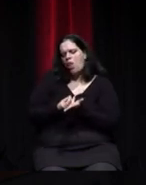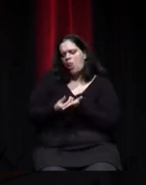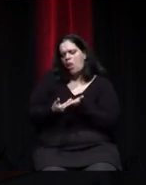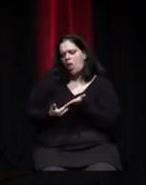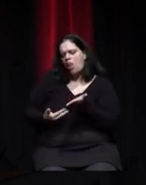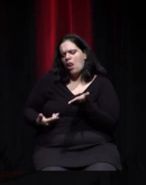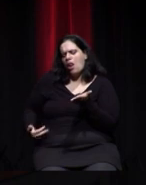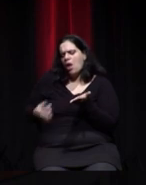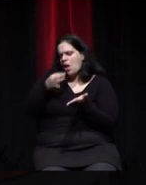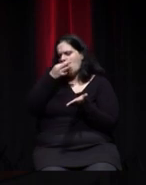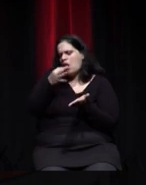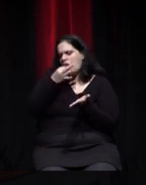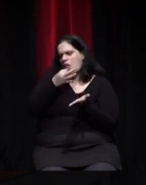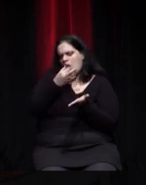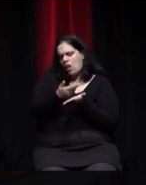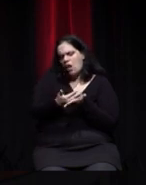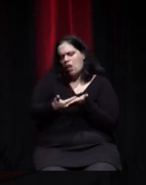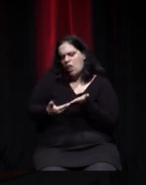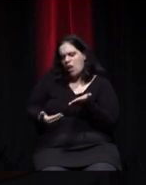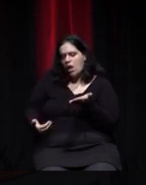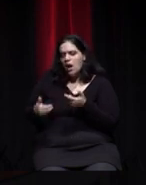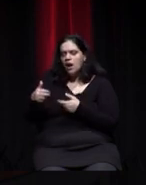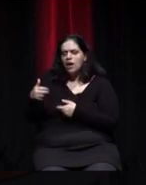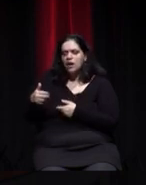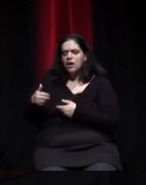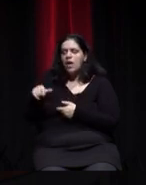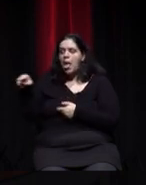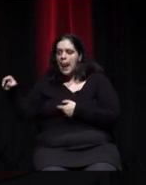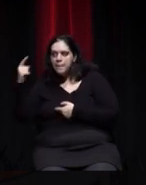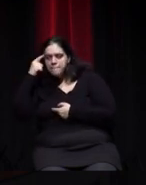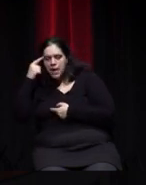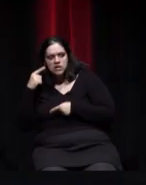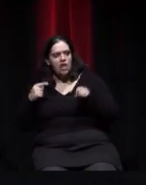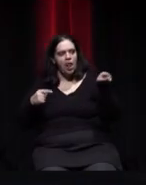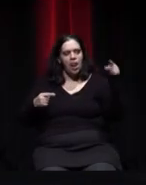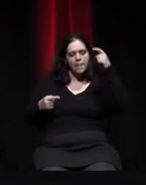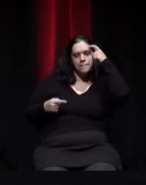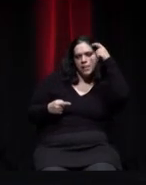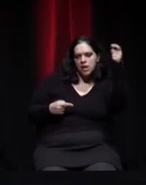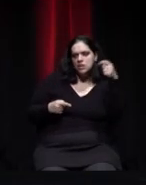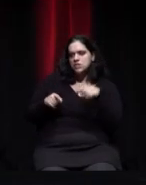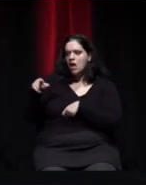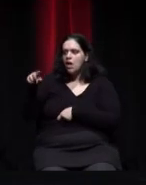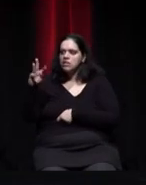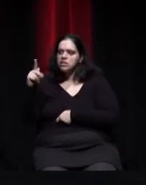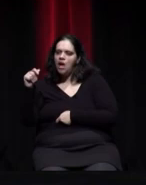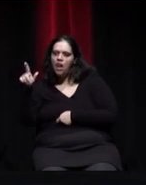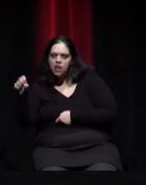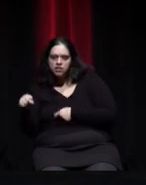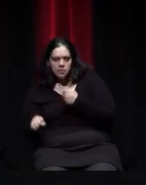Anaximenes thinks this, Anaxarogas thinks that, Thales this Empedocles that.